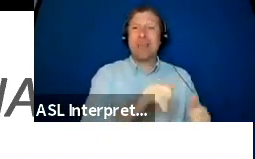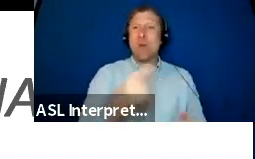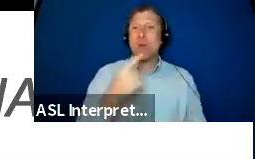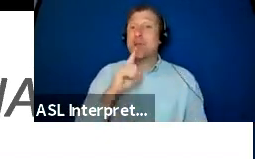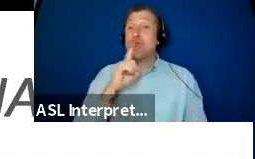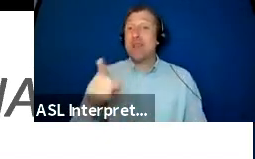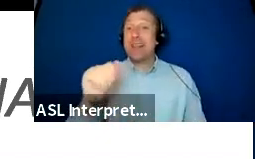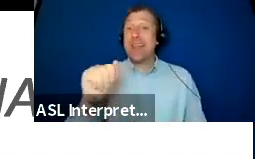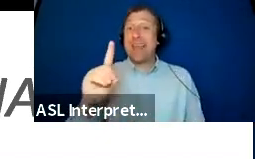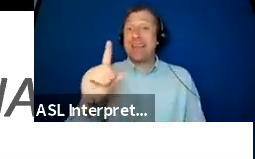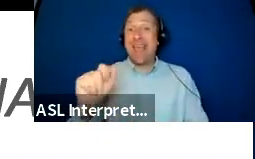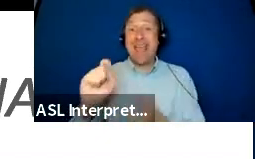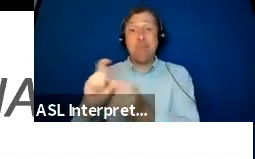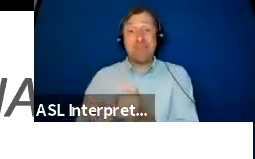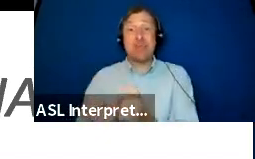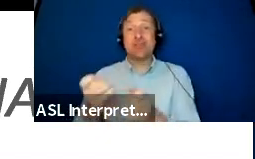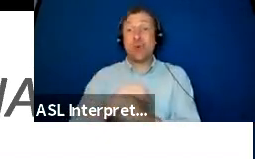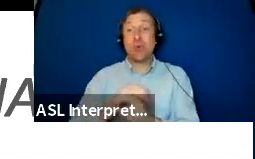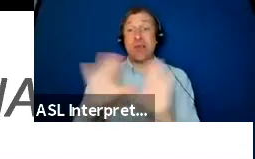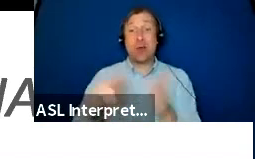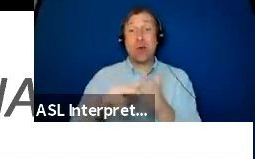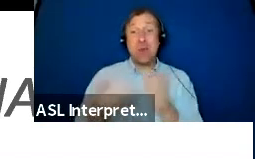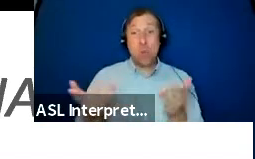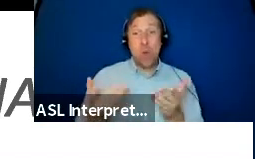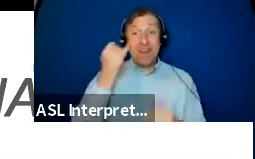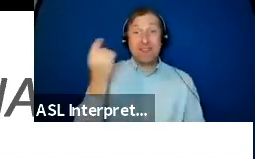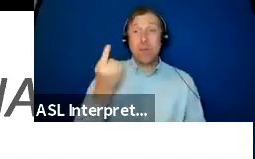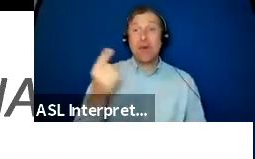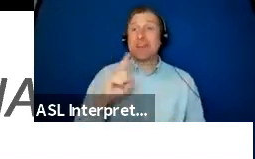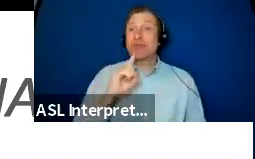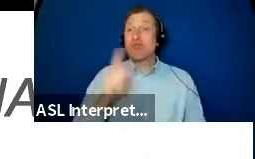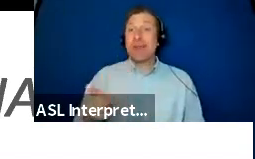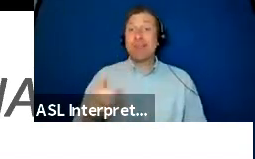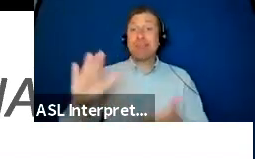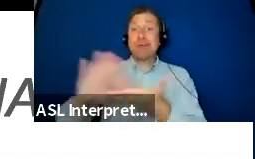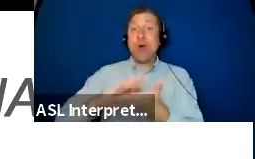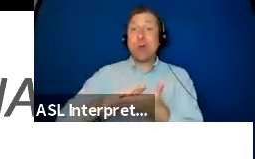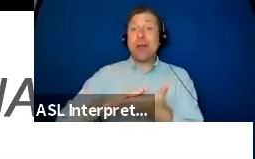modifications to protocols, I do want to be clear. That means if somebody has a legitimate documented medical reason